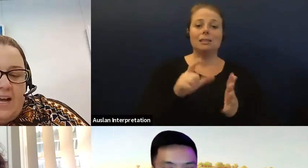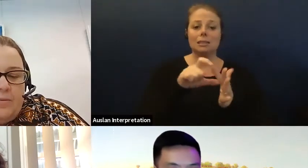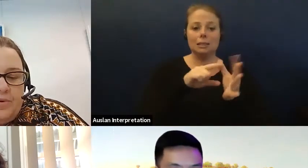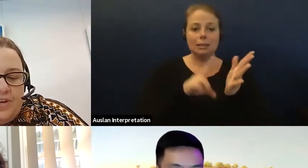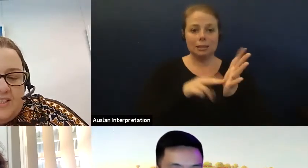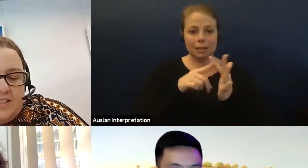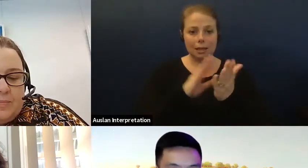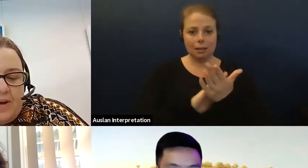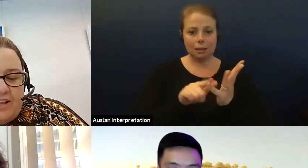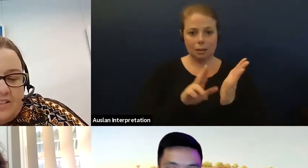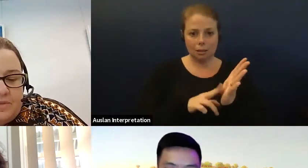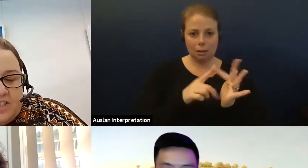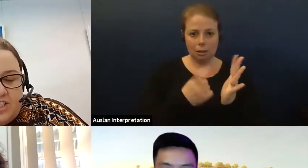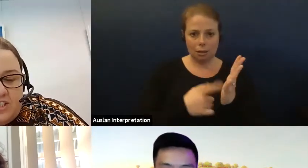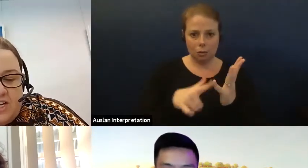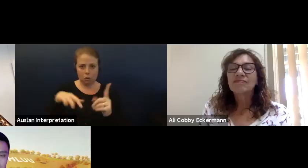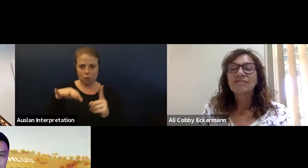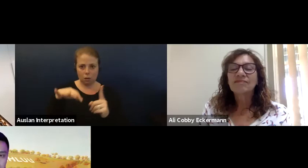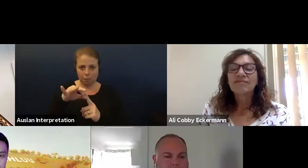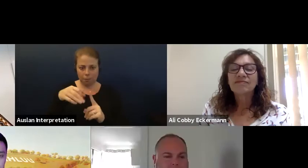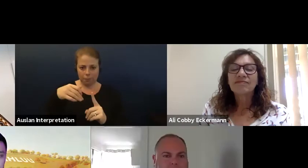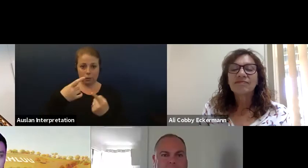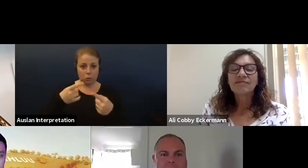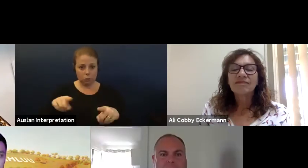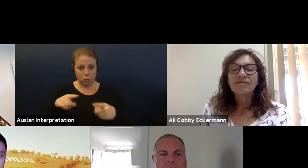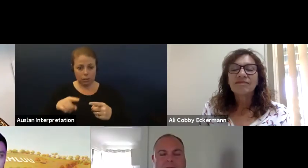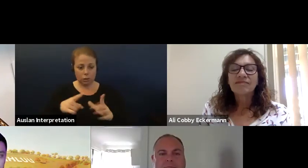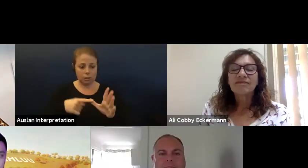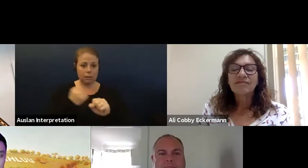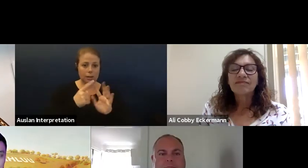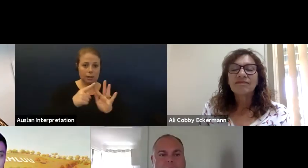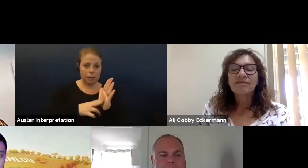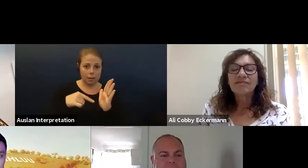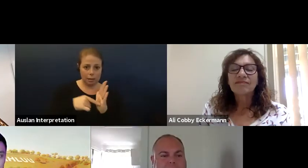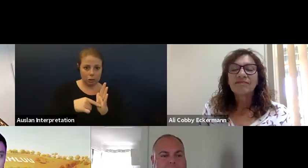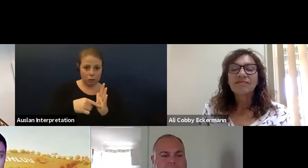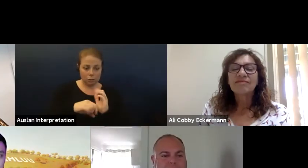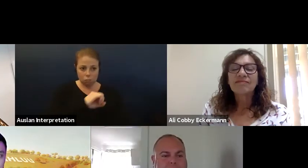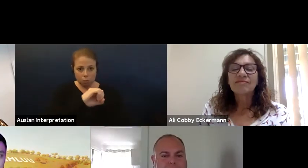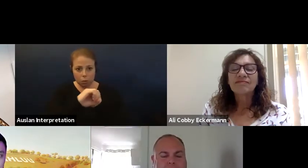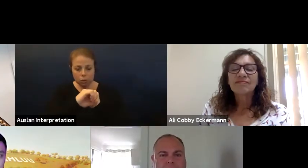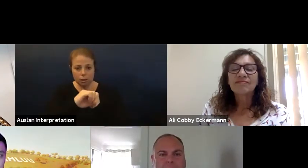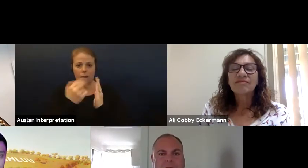as a musician, agent promoter arts worker and has assessed for our music panel however left